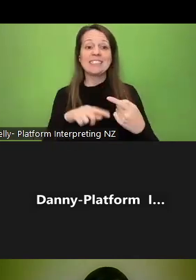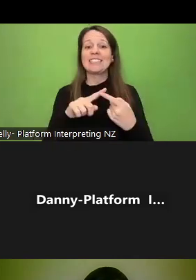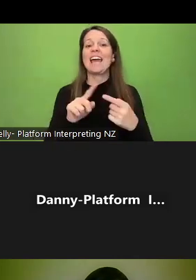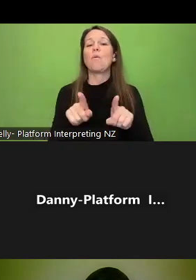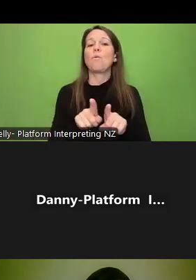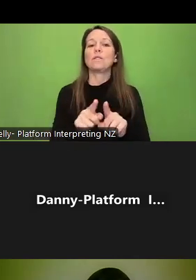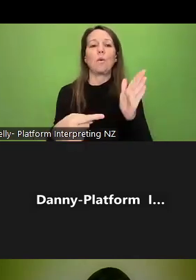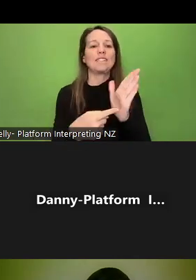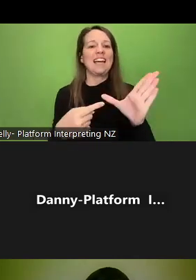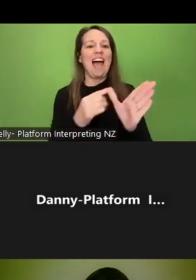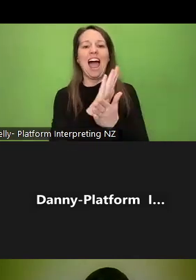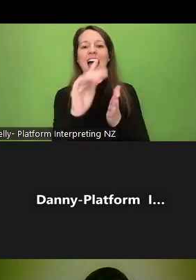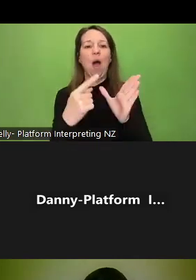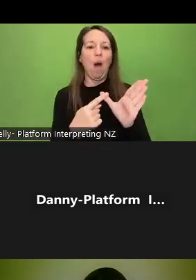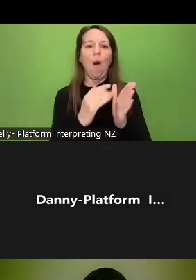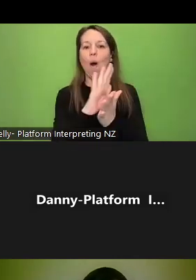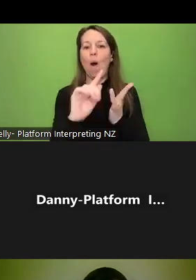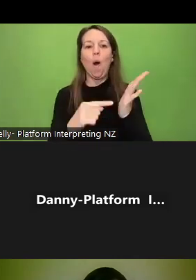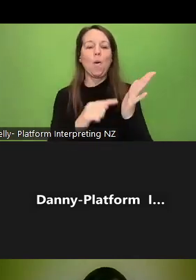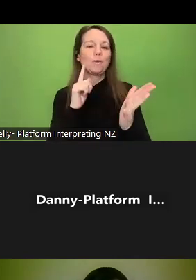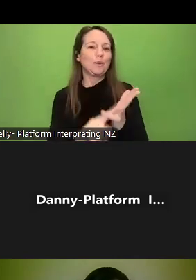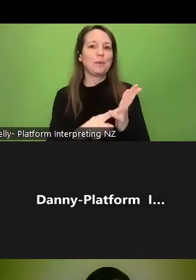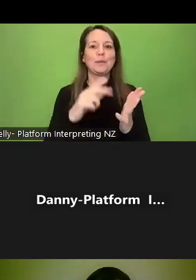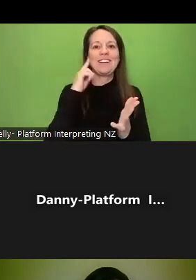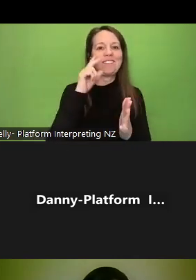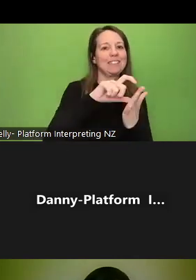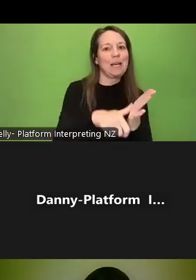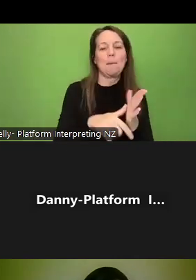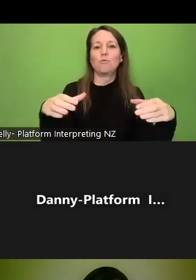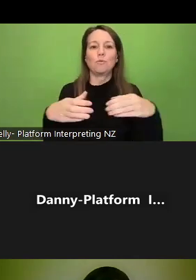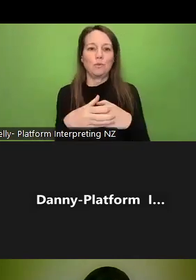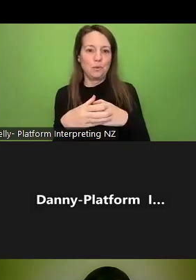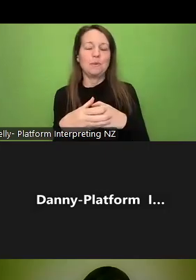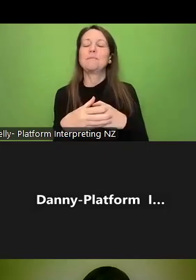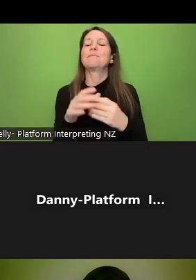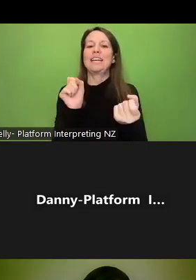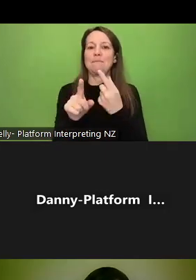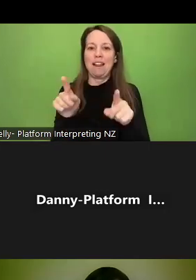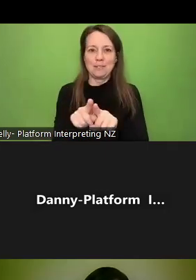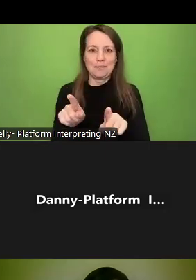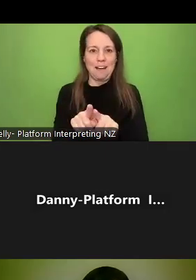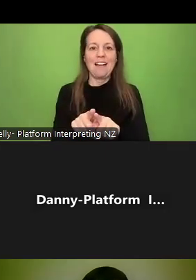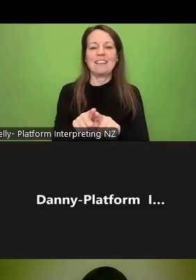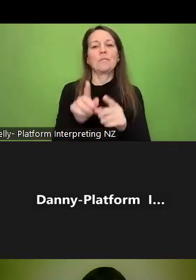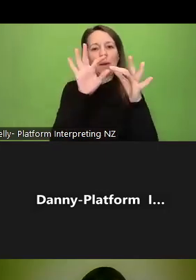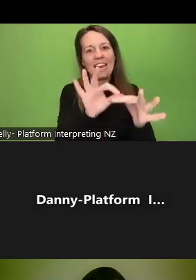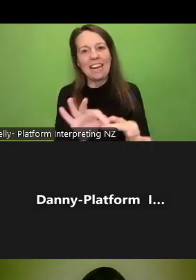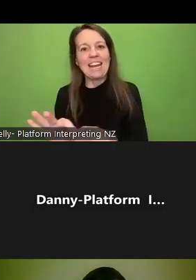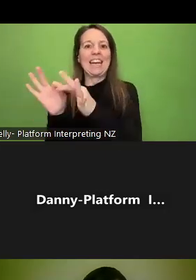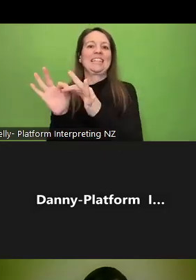tahahotu@artsaccess.org.nz, will get you connected directly with Stace and the Taha Hotu Network.